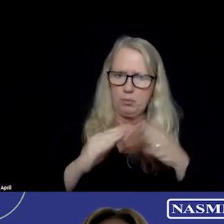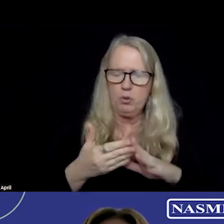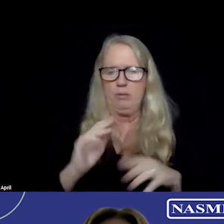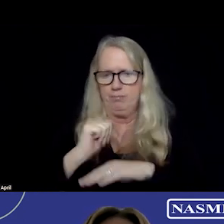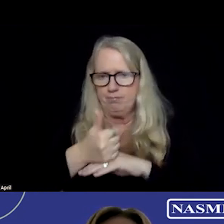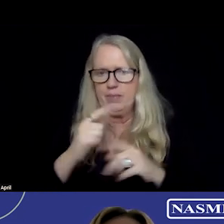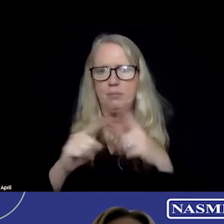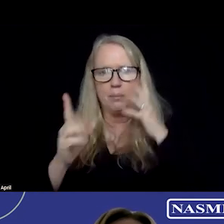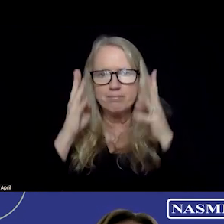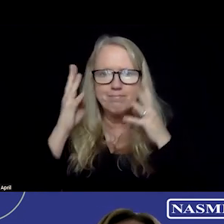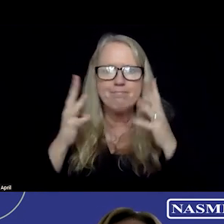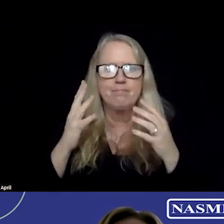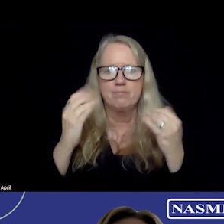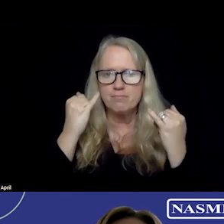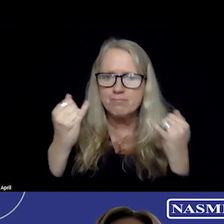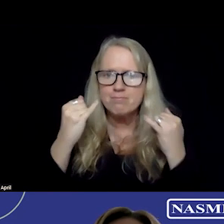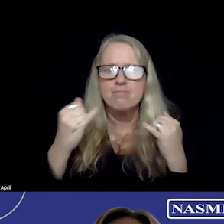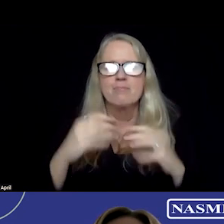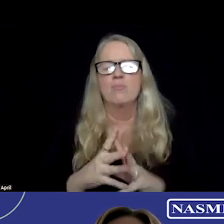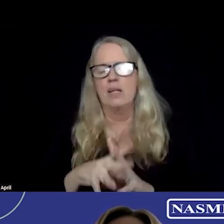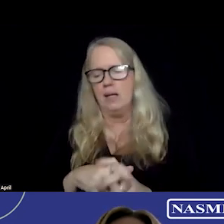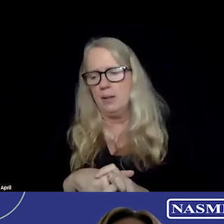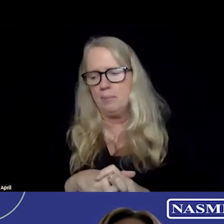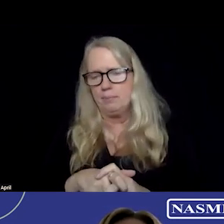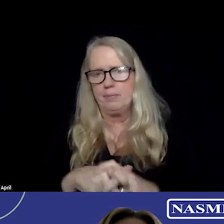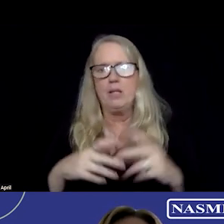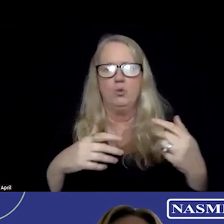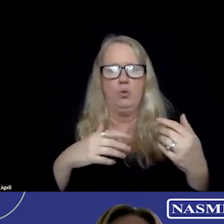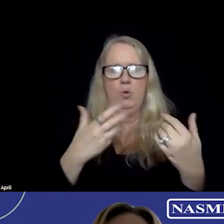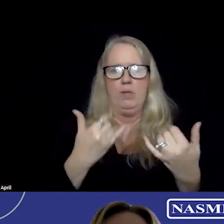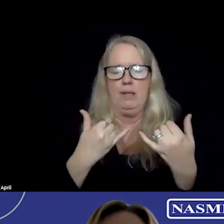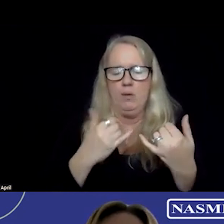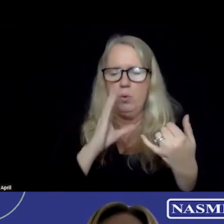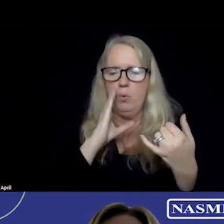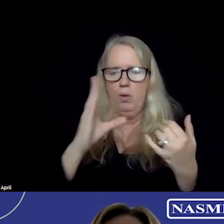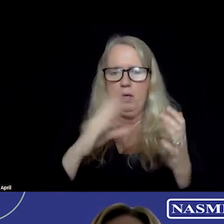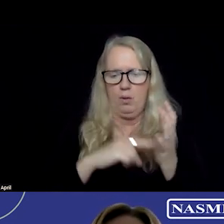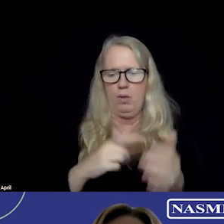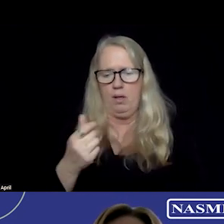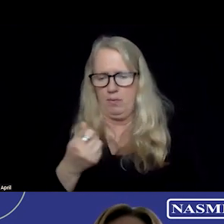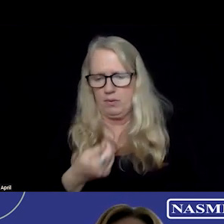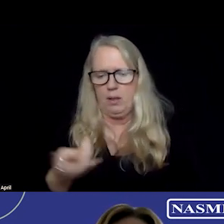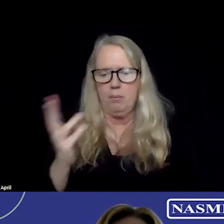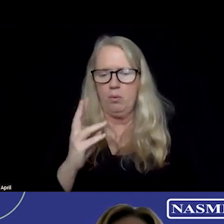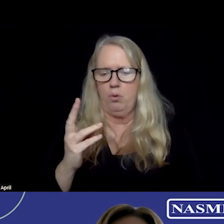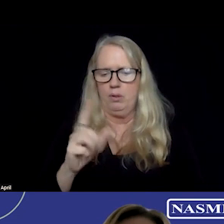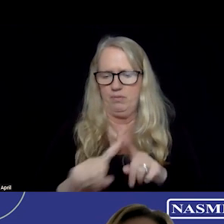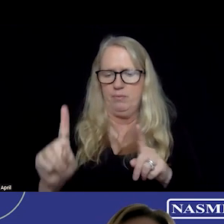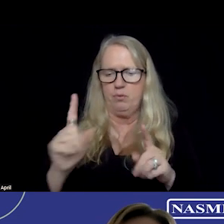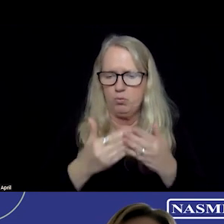SO I AM GOING TO HIGHLIGHT SERVICES WITH KEEPING ON WITH THE